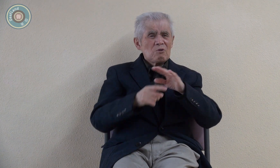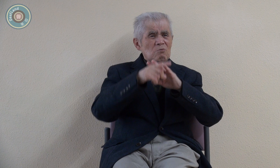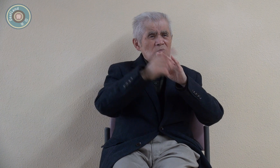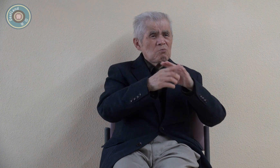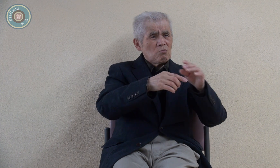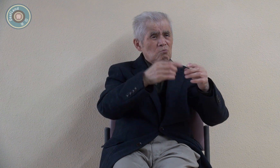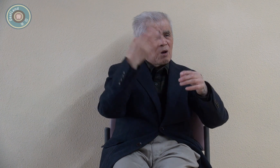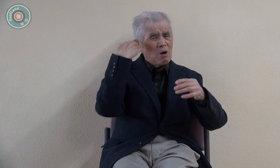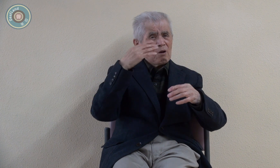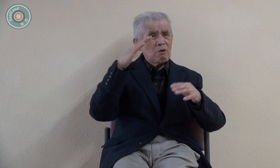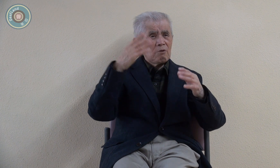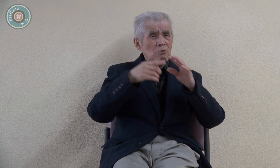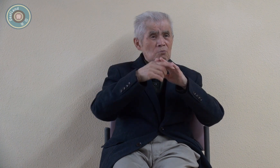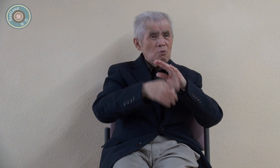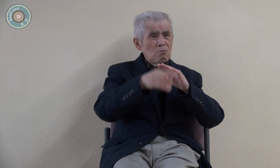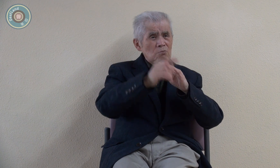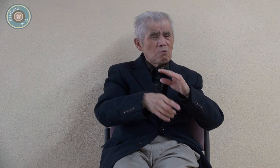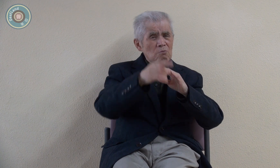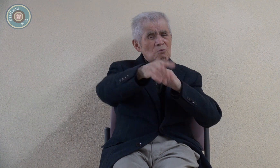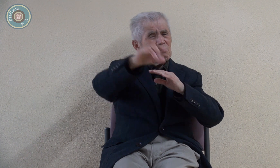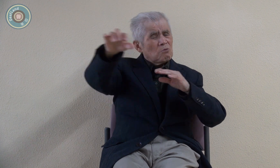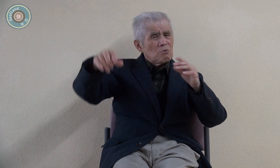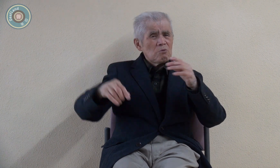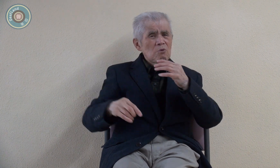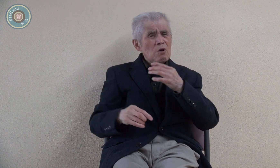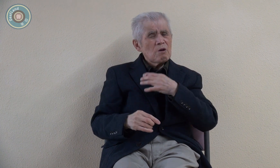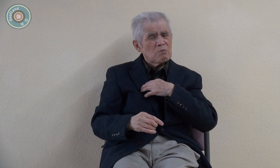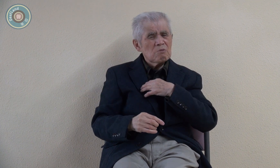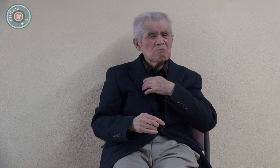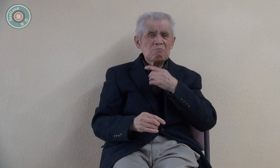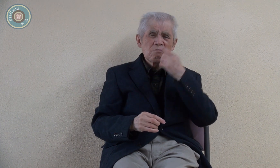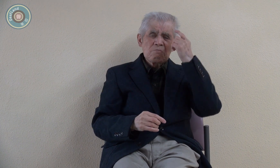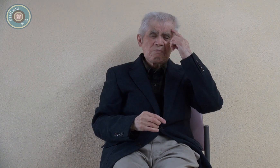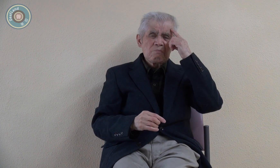I had never experienced anything like this before. I began to feel unsafe